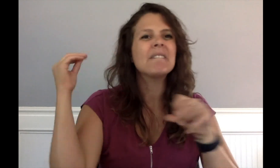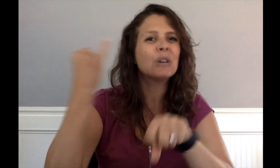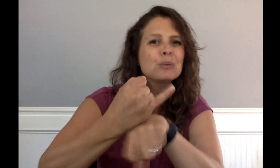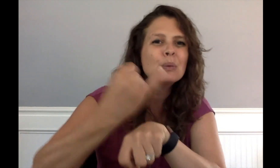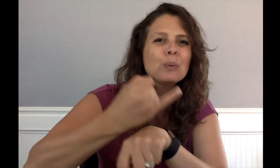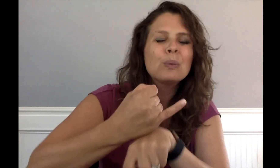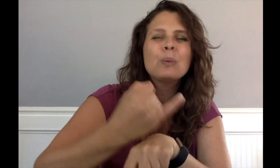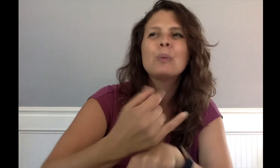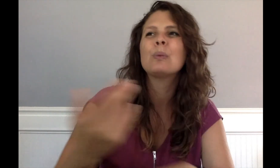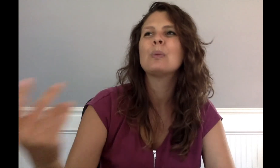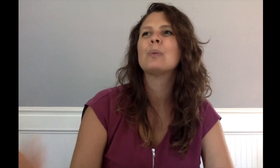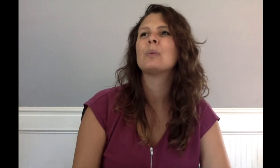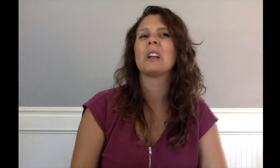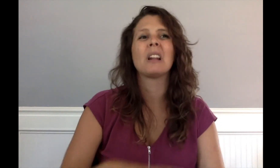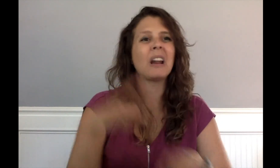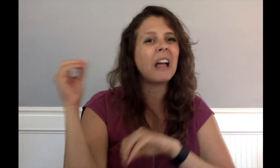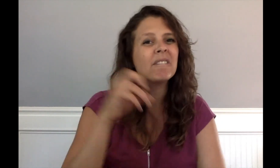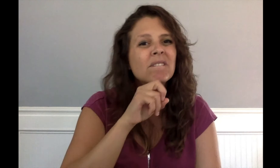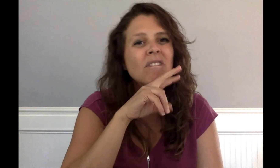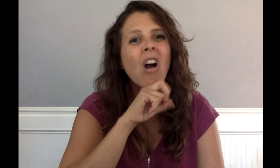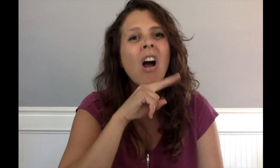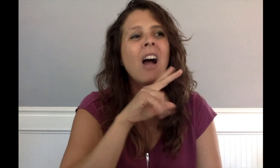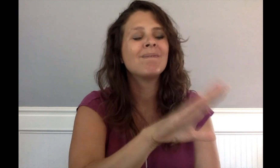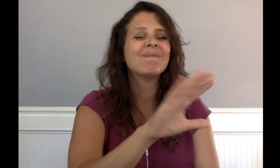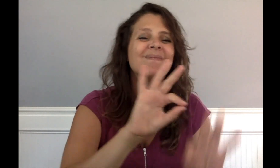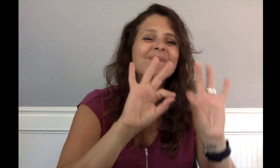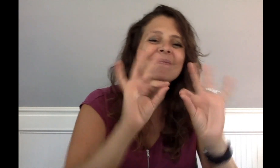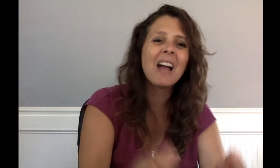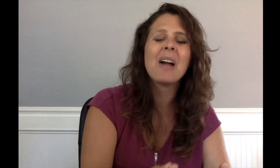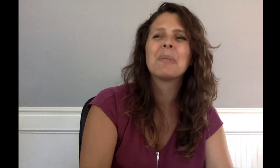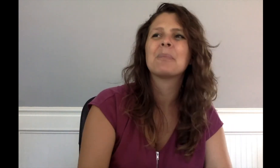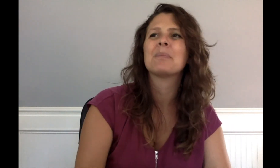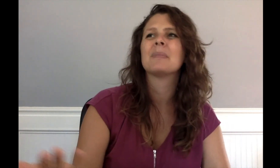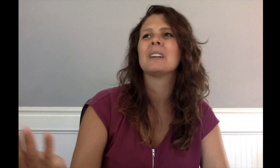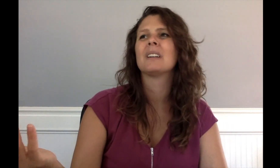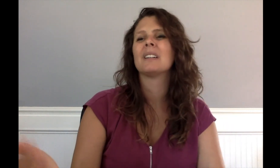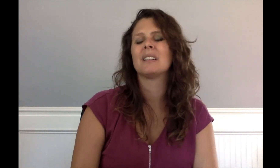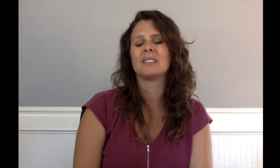Leaving Castle School for the Deaf. Leaving Frog and her family.